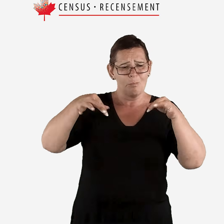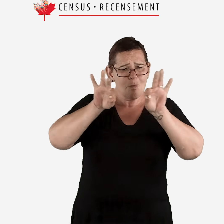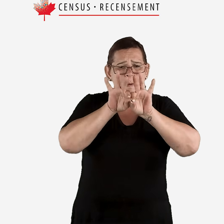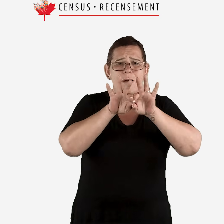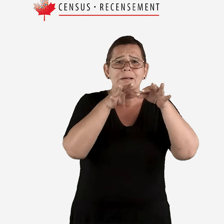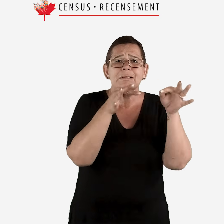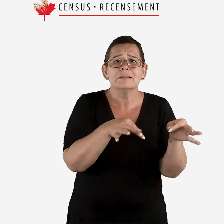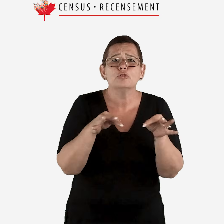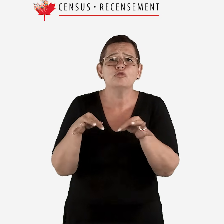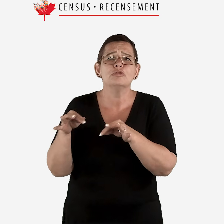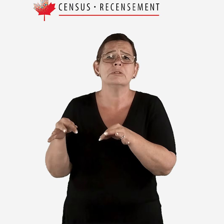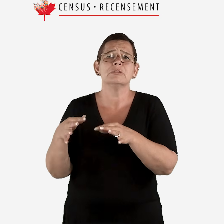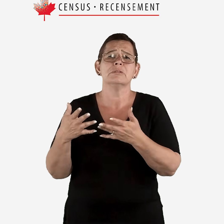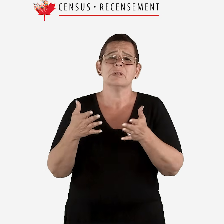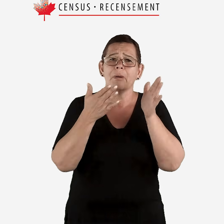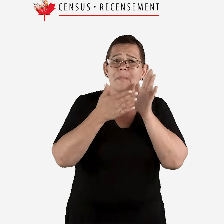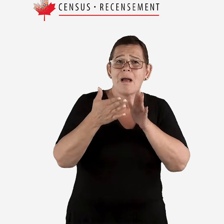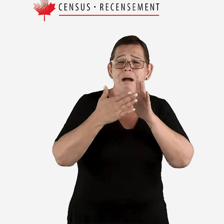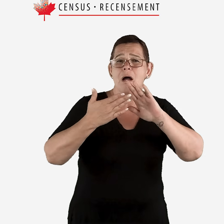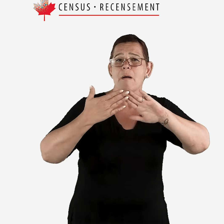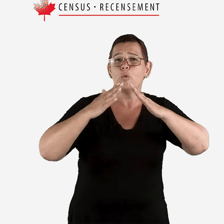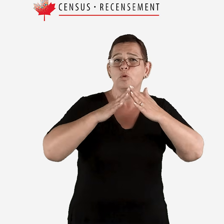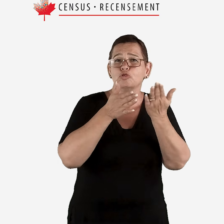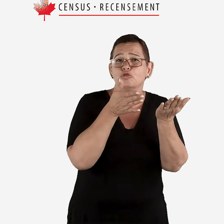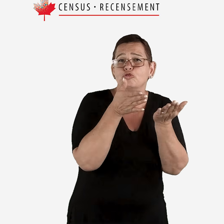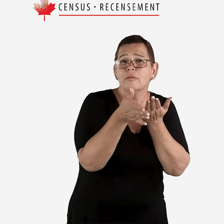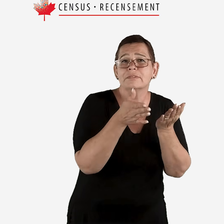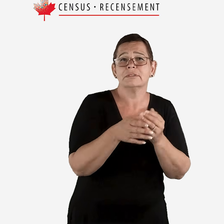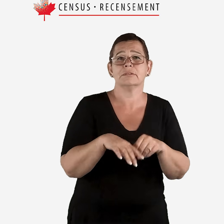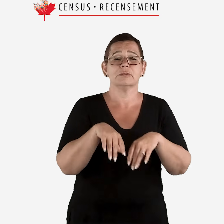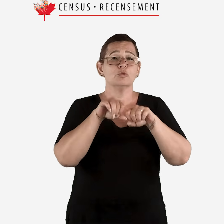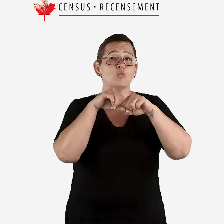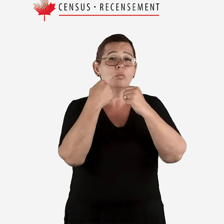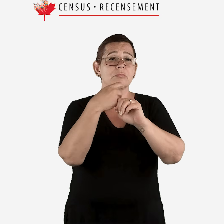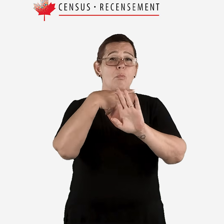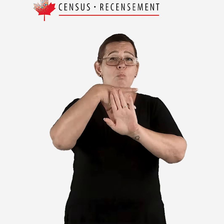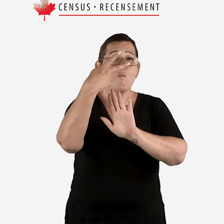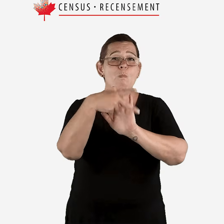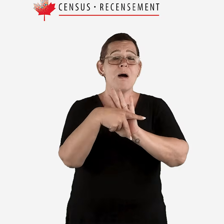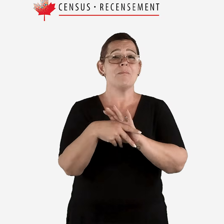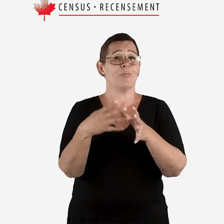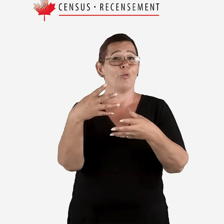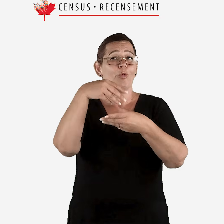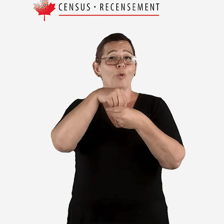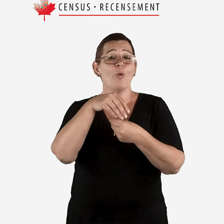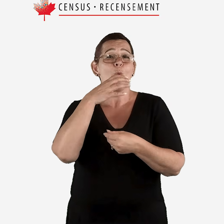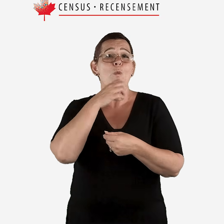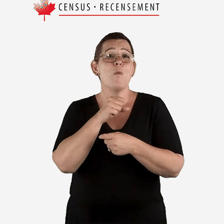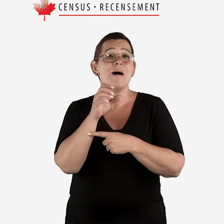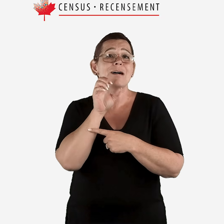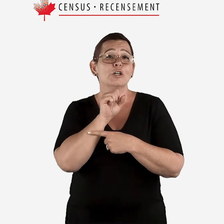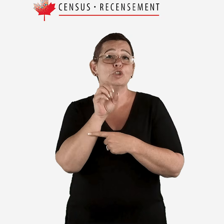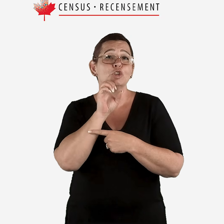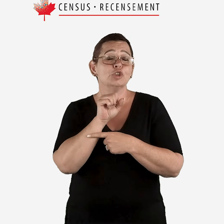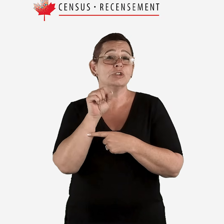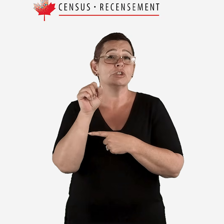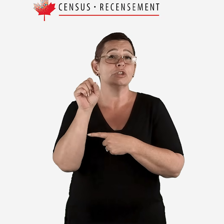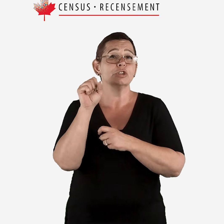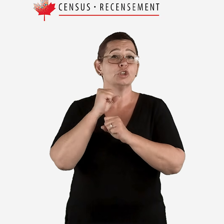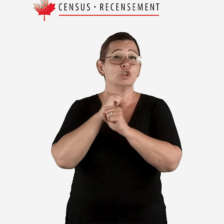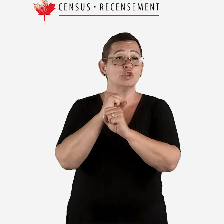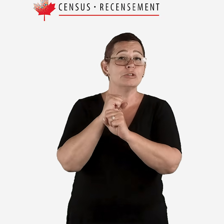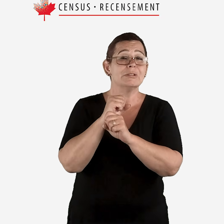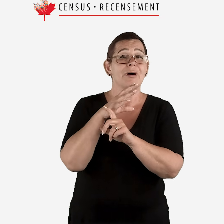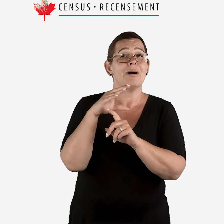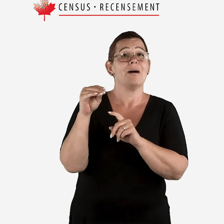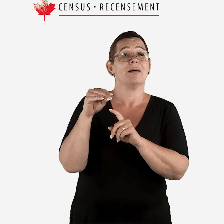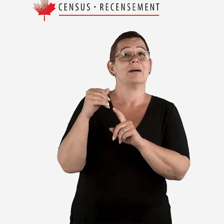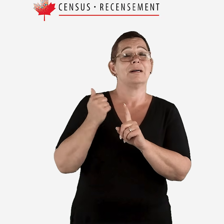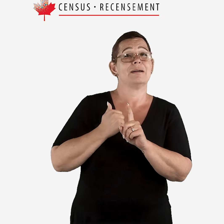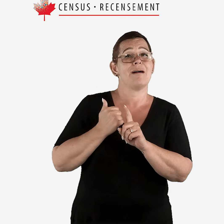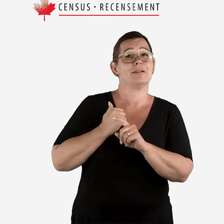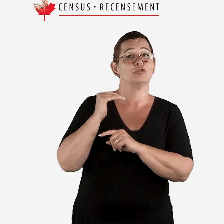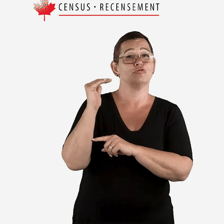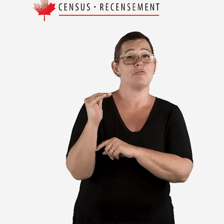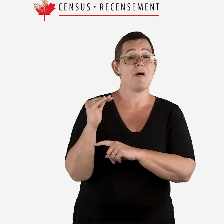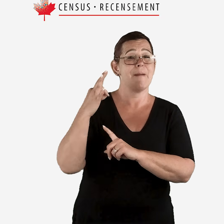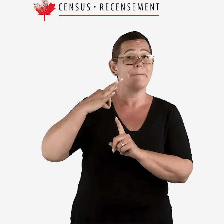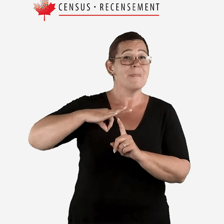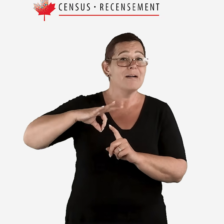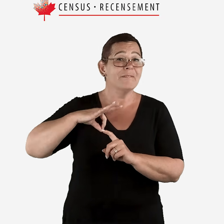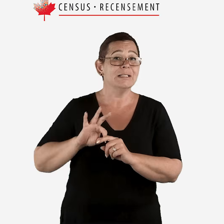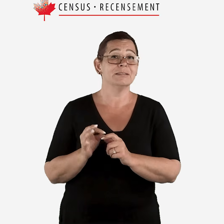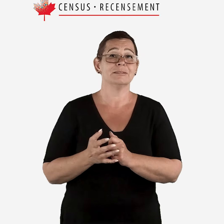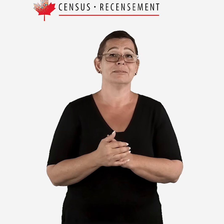to make important decisions, such as planning community services and social programs, including Old Age Security and the Canada Child Benefit.